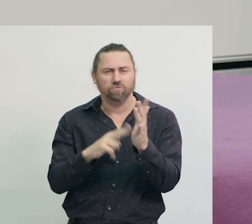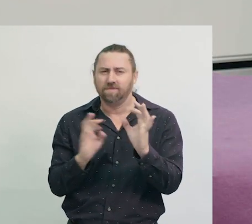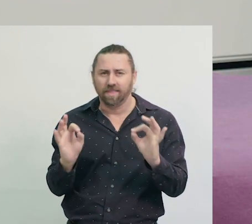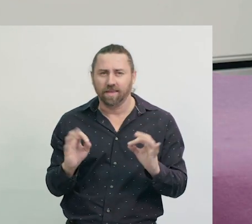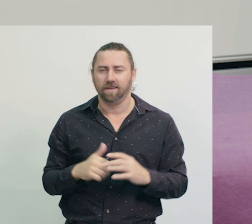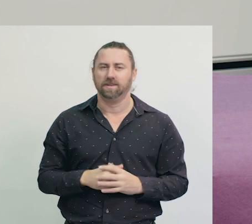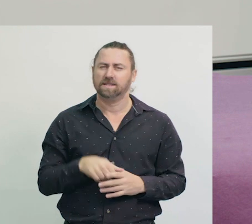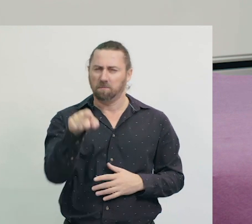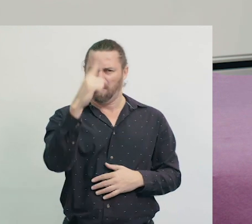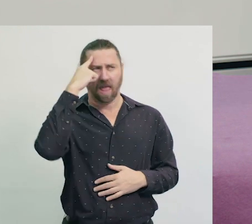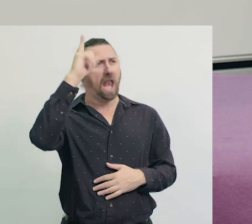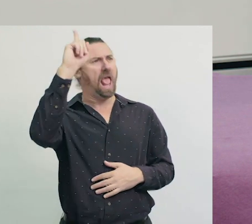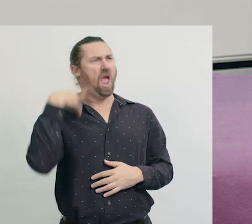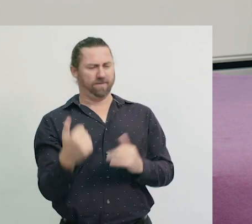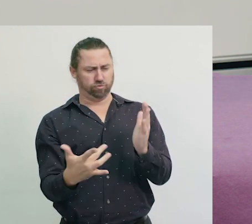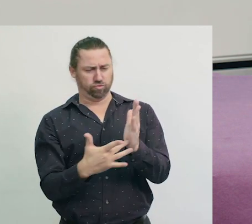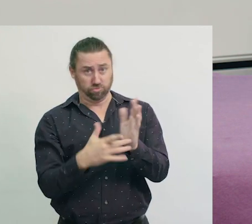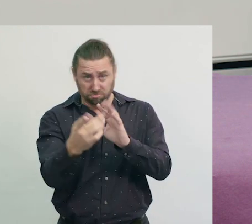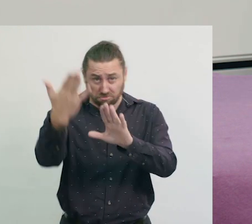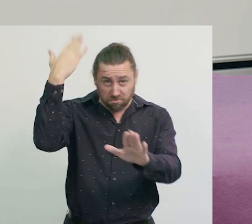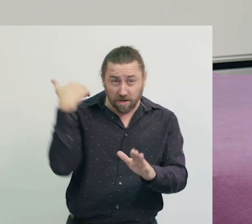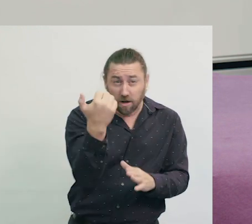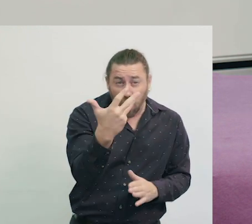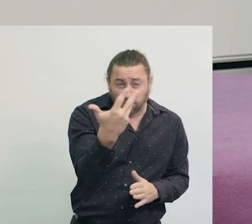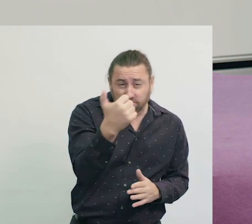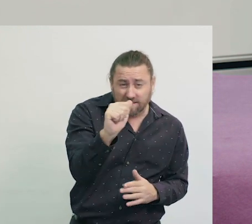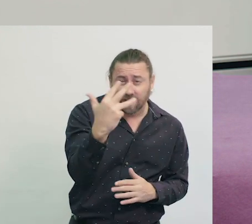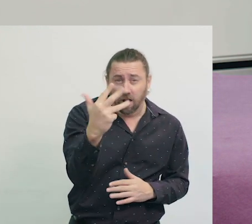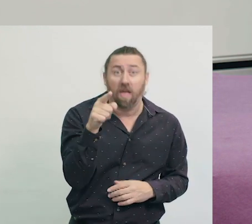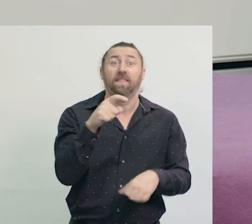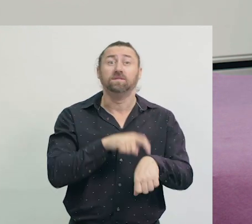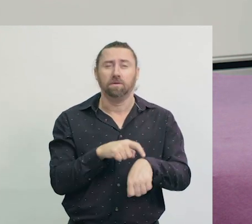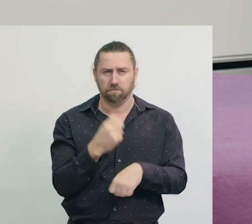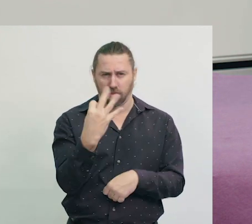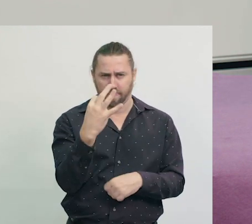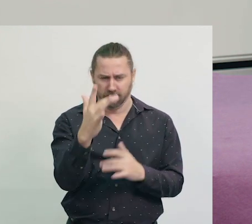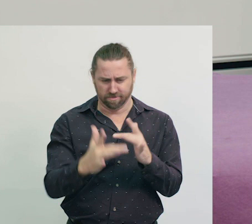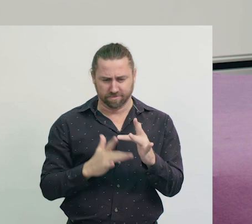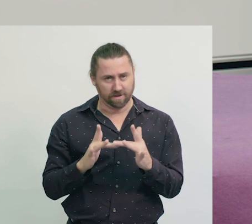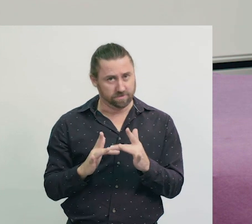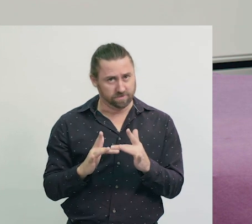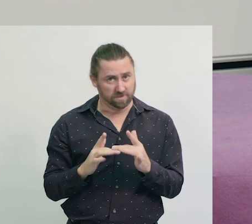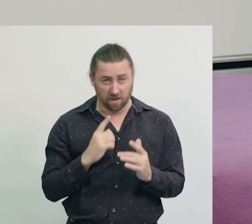that we currently have at our fingertips. In 1969, the internet did not exist,